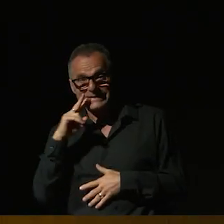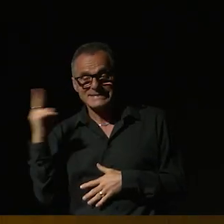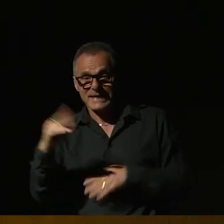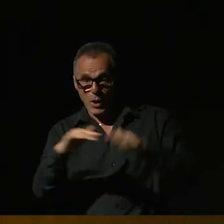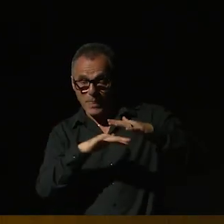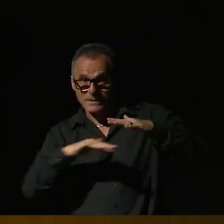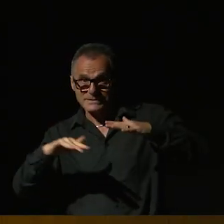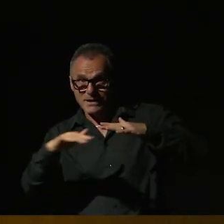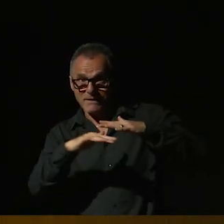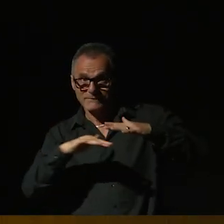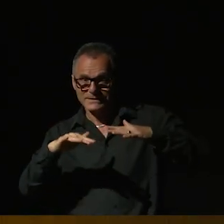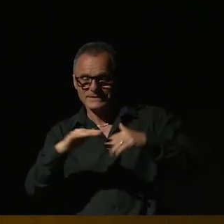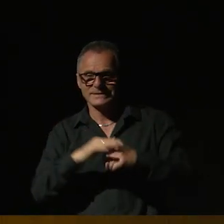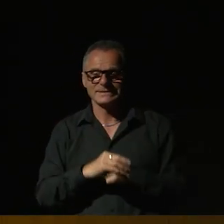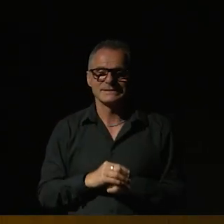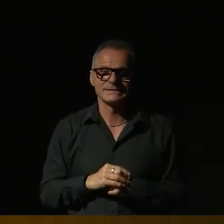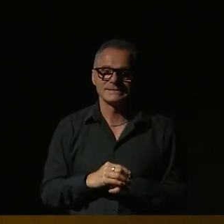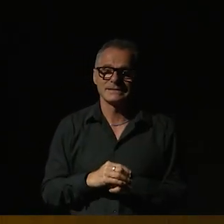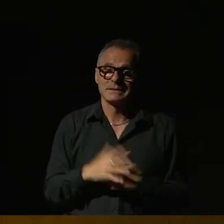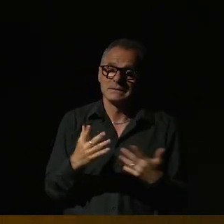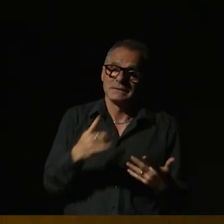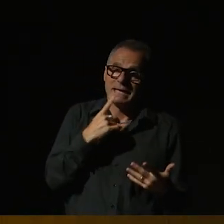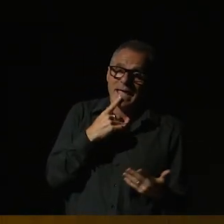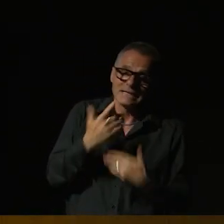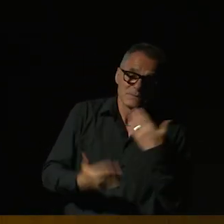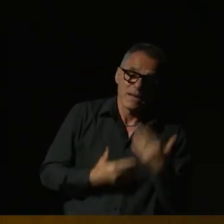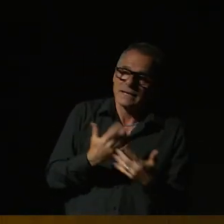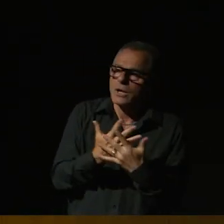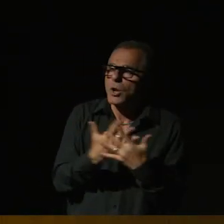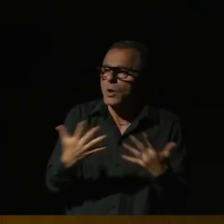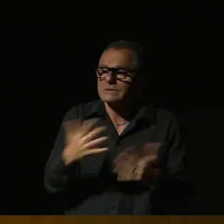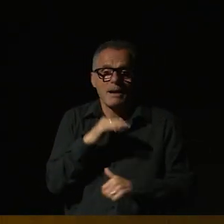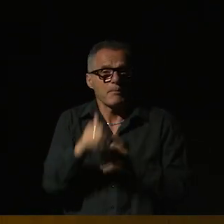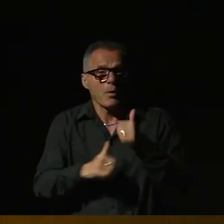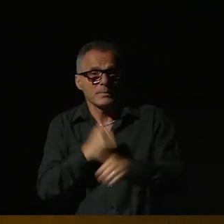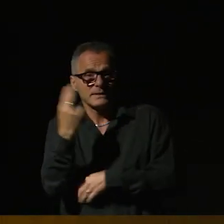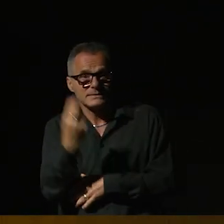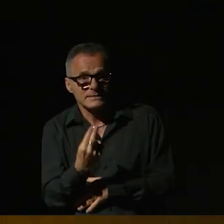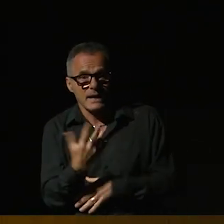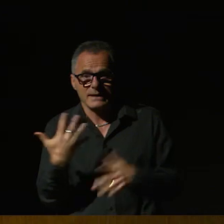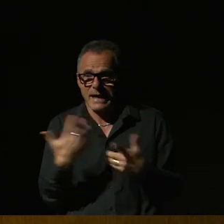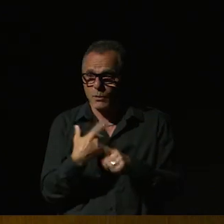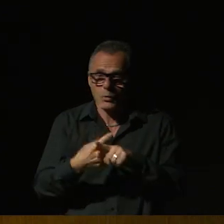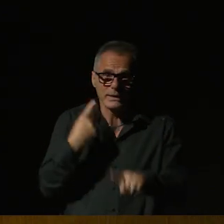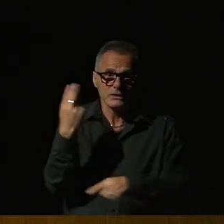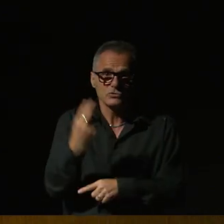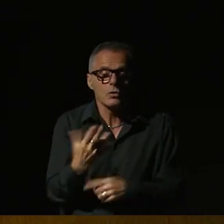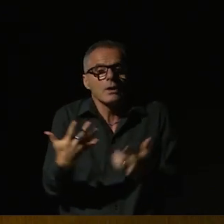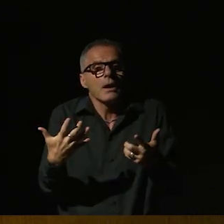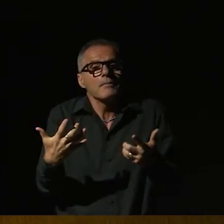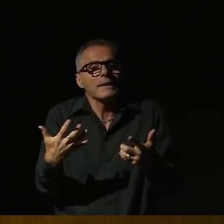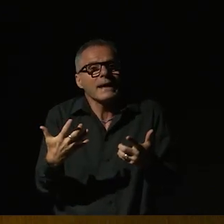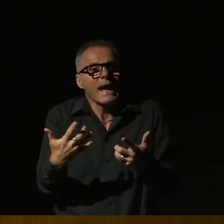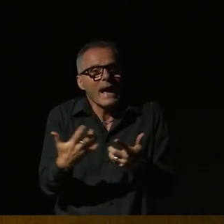They tell you a lot about how they were designed, how quickly, how rapidly they were drawn, but also how they were subsequently